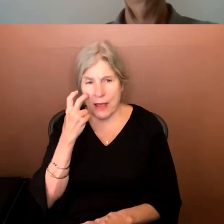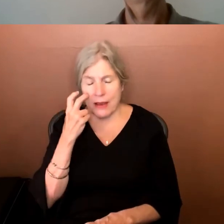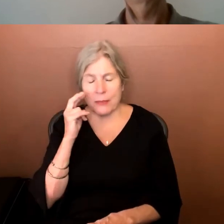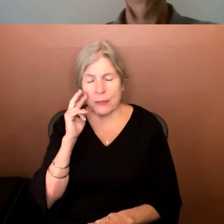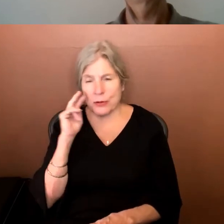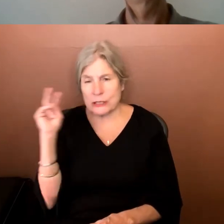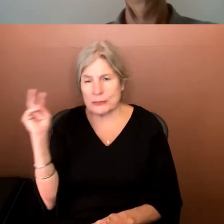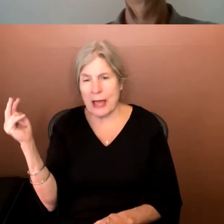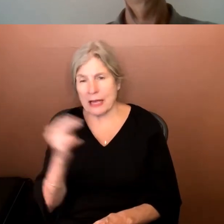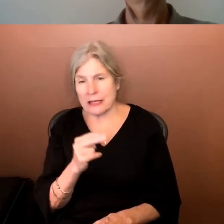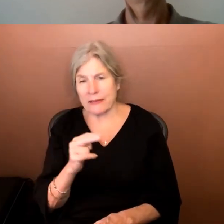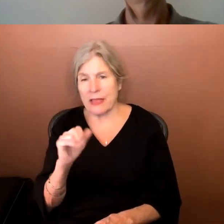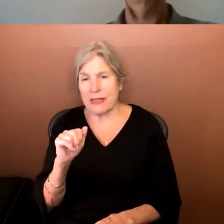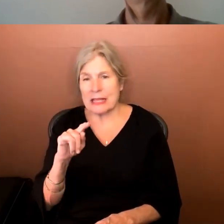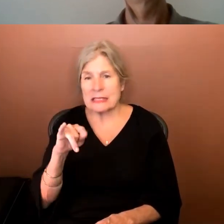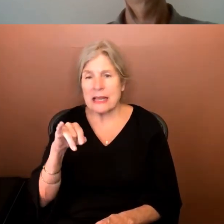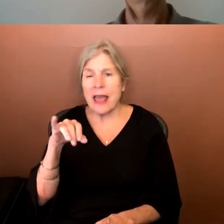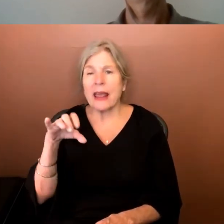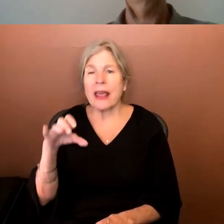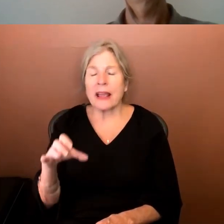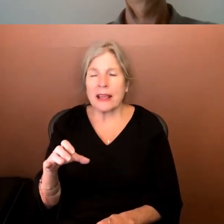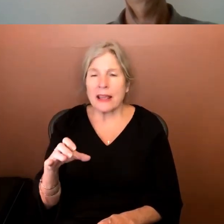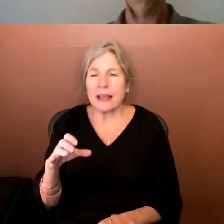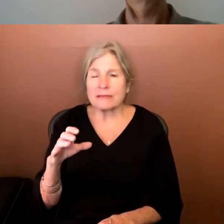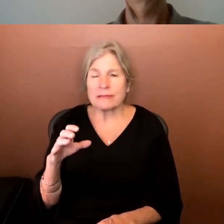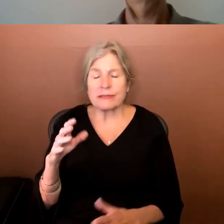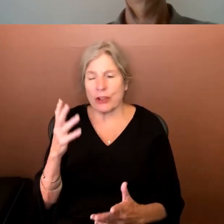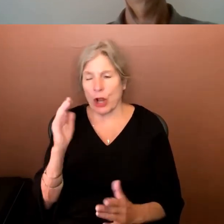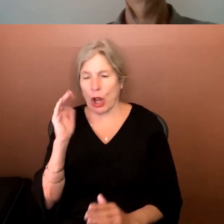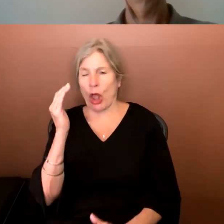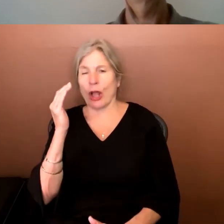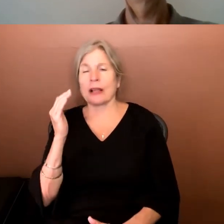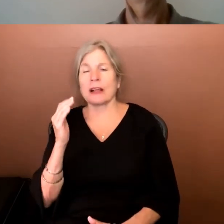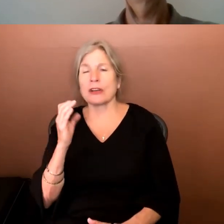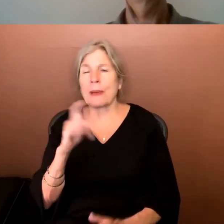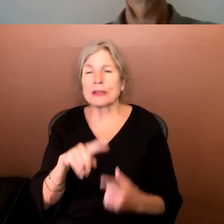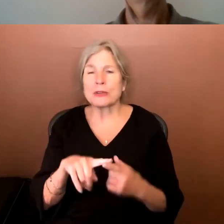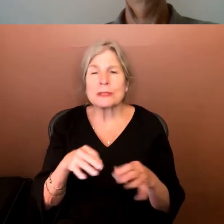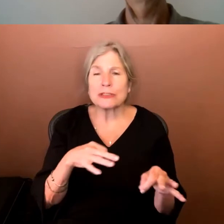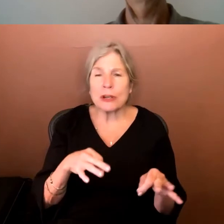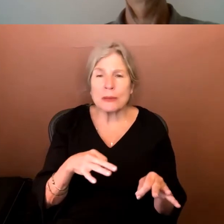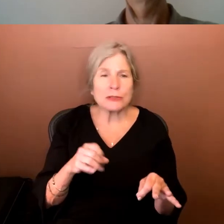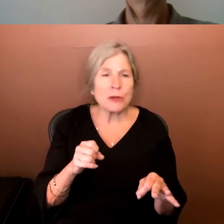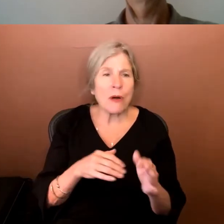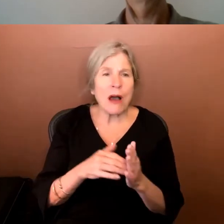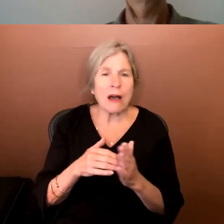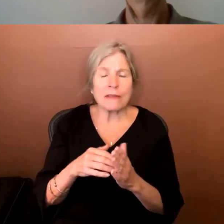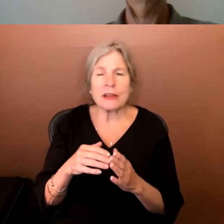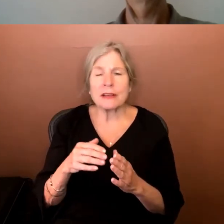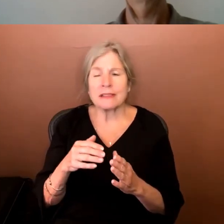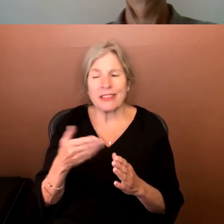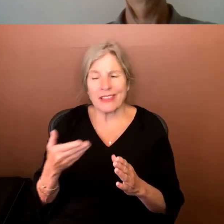aesthetic, you know, it goes back to description. So often things go back to description. But